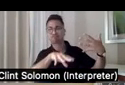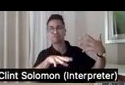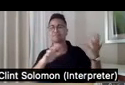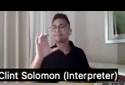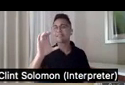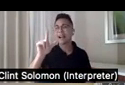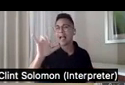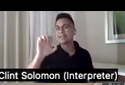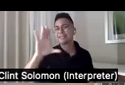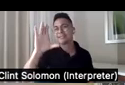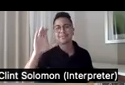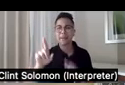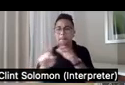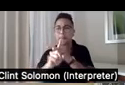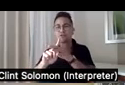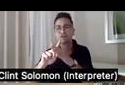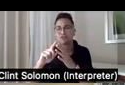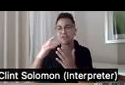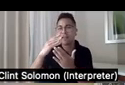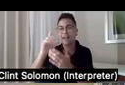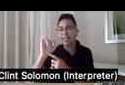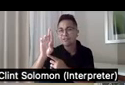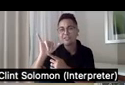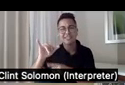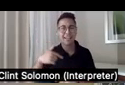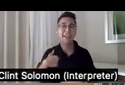lessons one of the joys of getting older is you can get away with stuff like that right